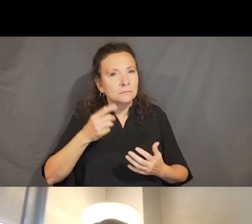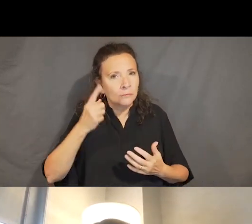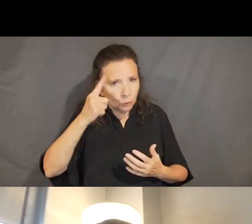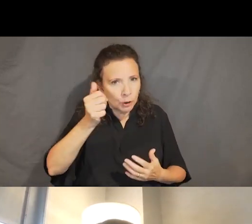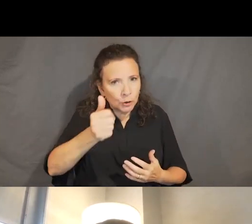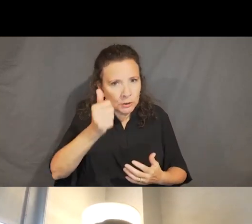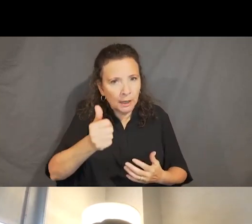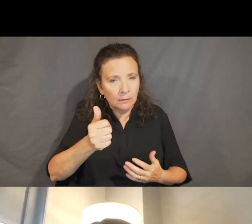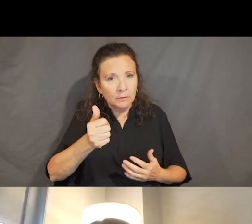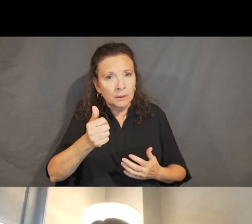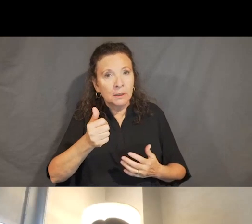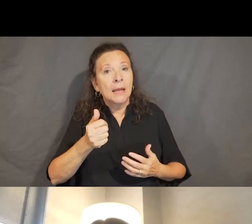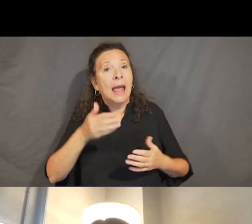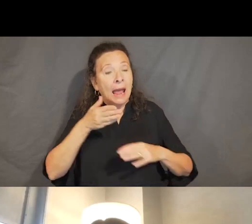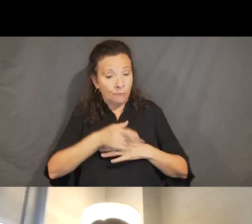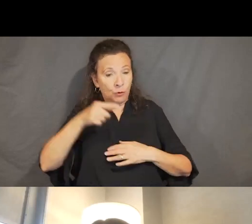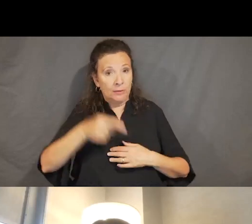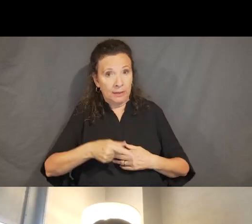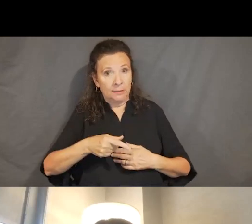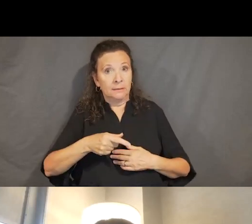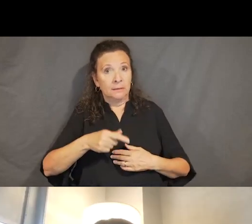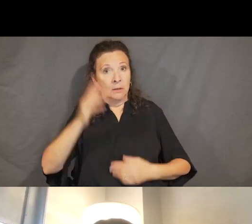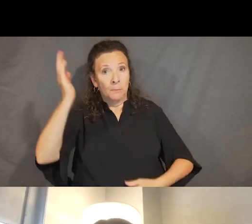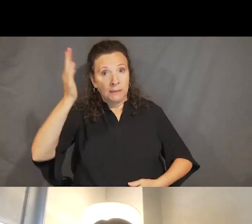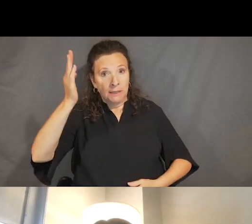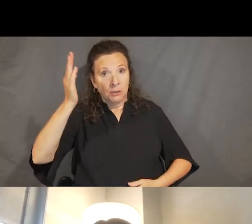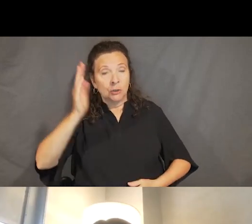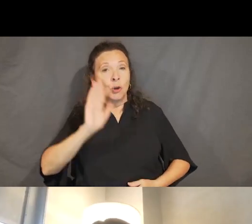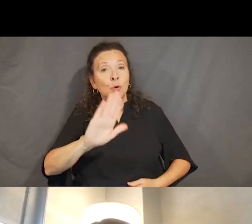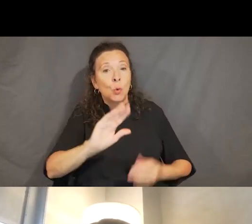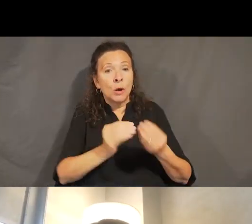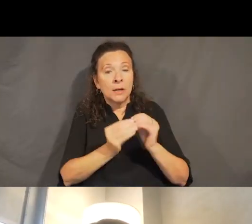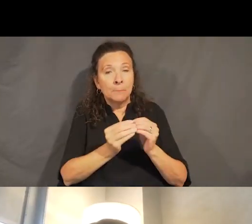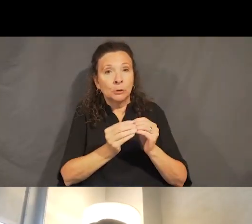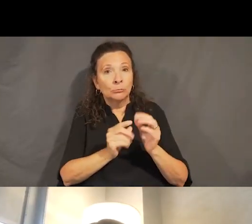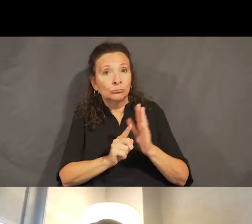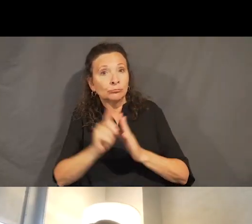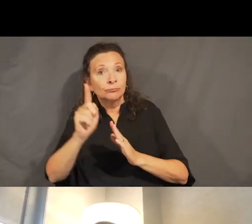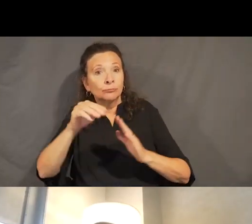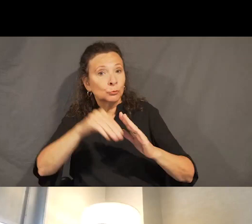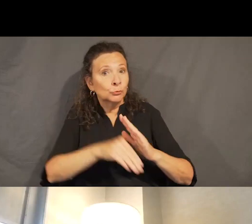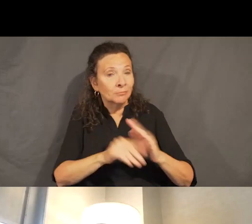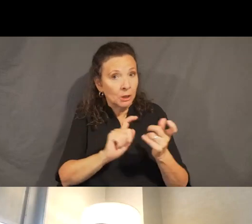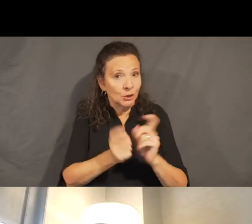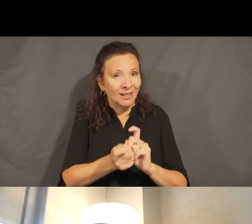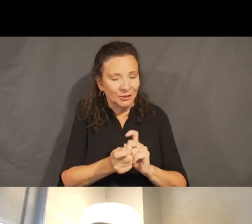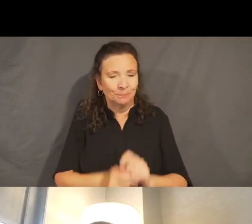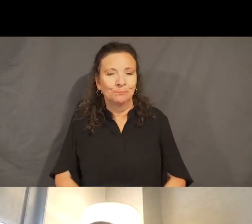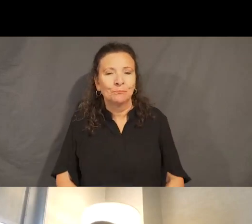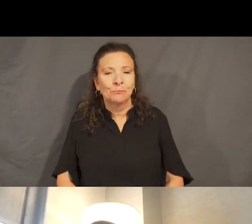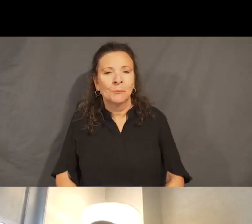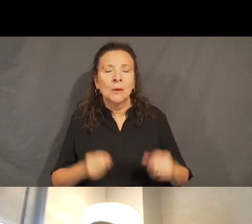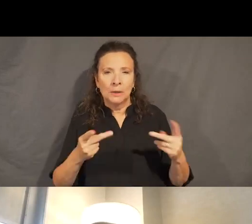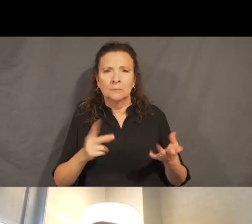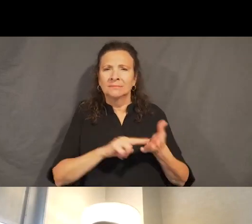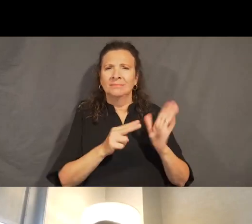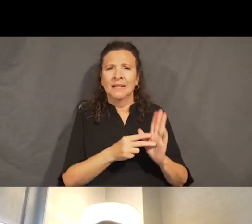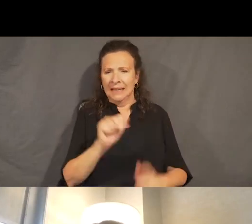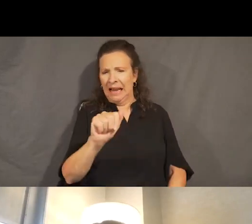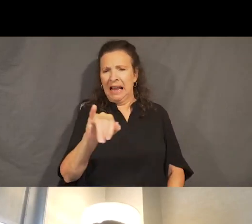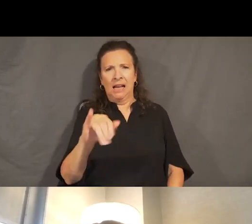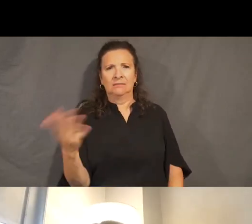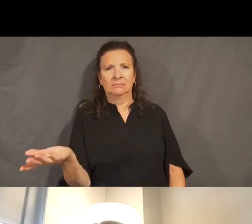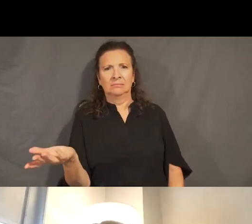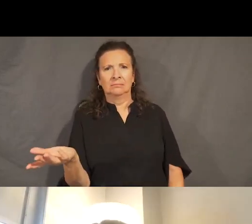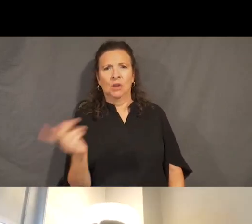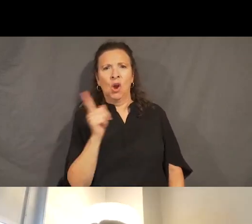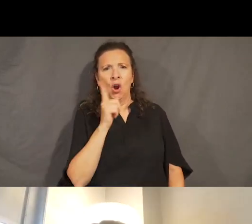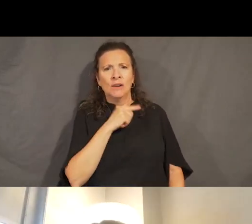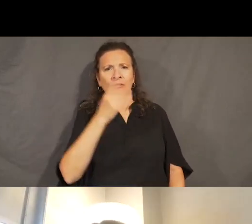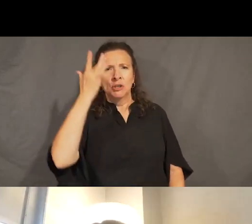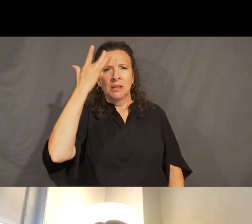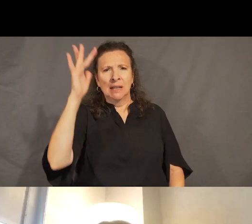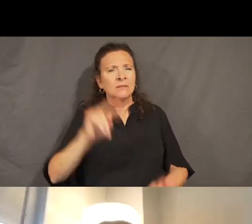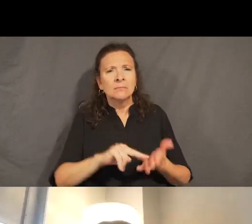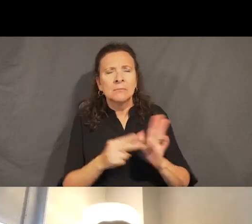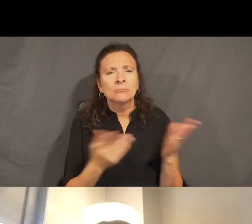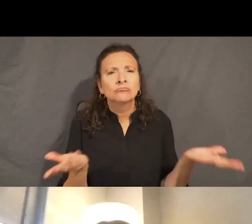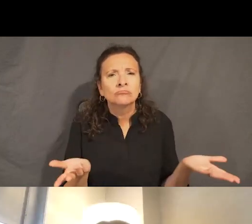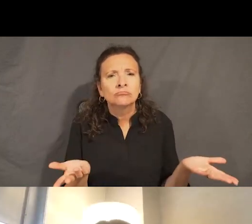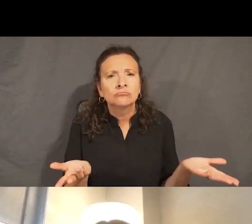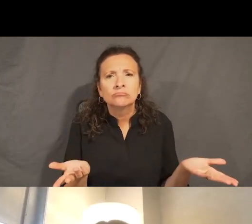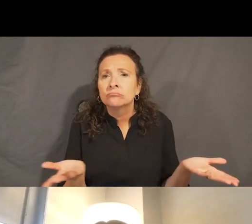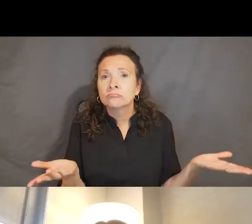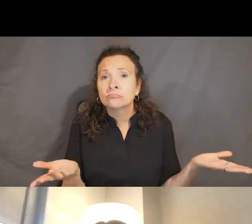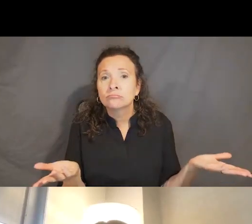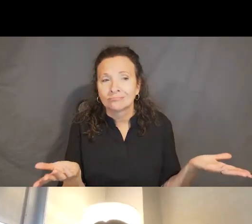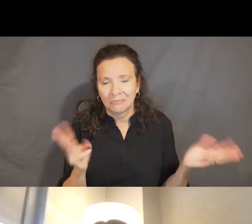number change over this presentation? Here we go. What is AI? What is artificial intelligence? Well,